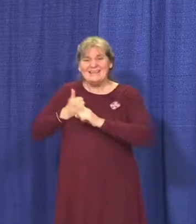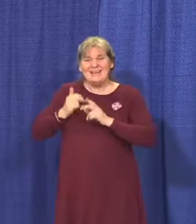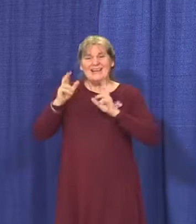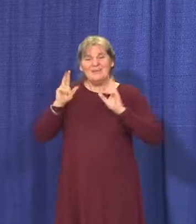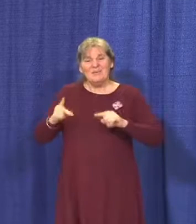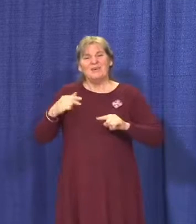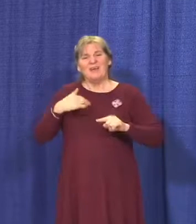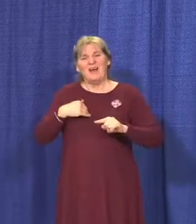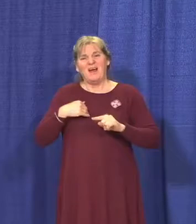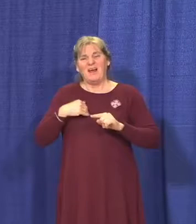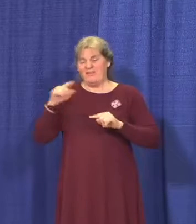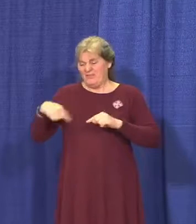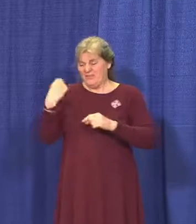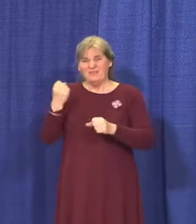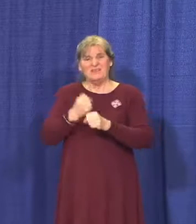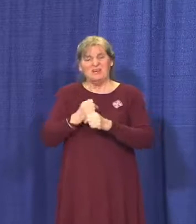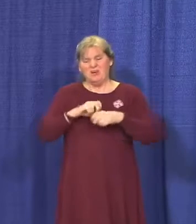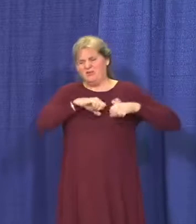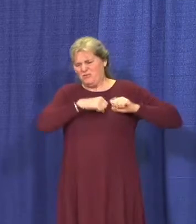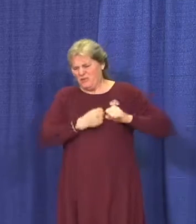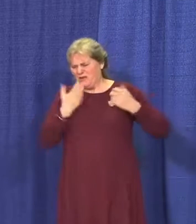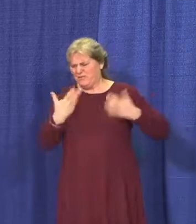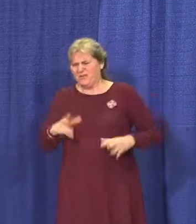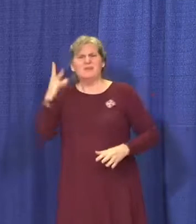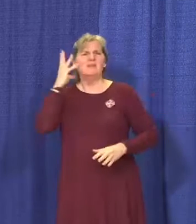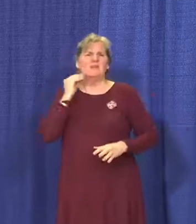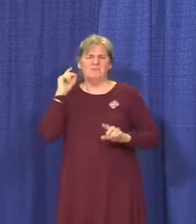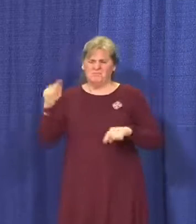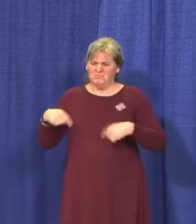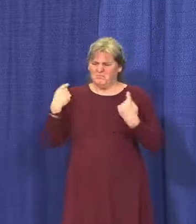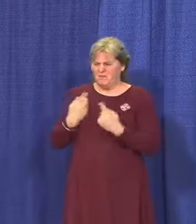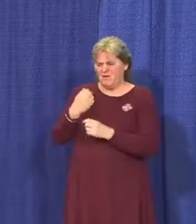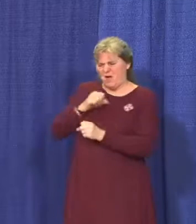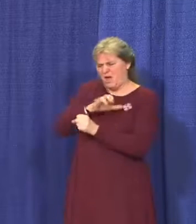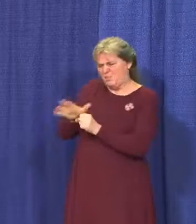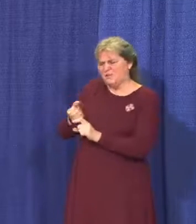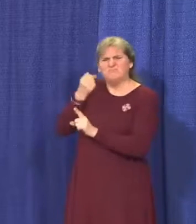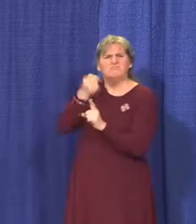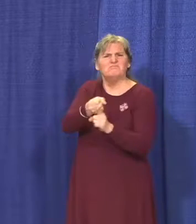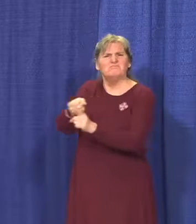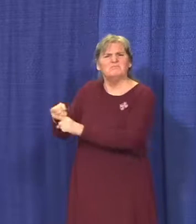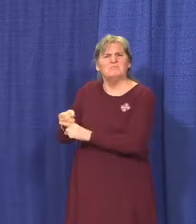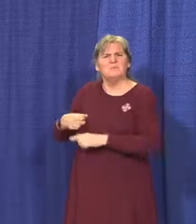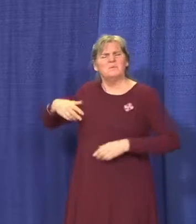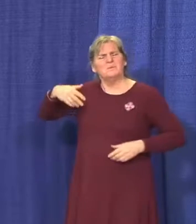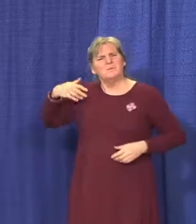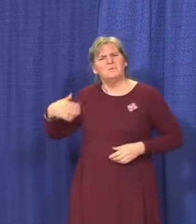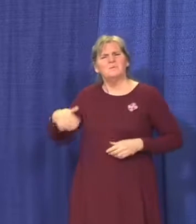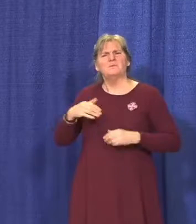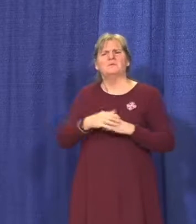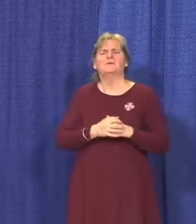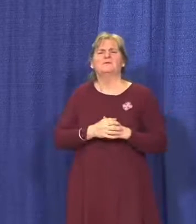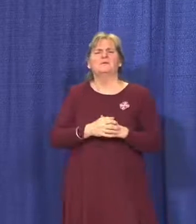experienced loss and sacrifice as a result of the COVID-19 pandemic. And as we come together to